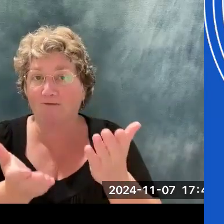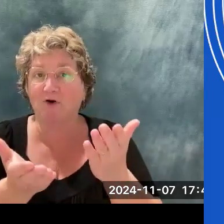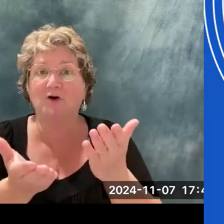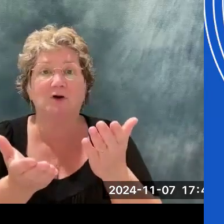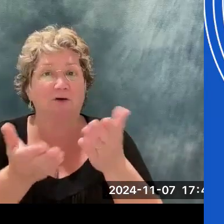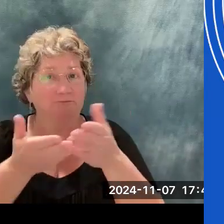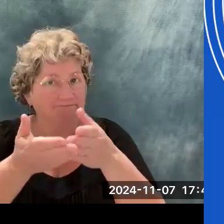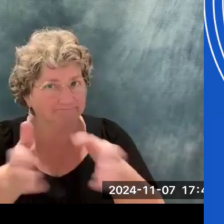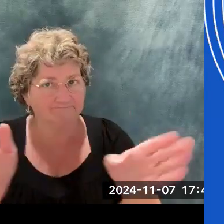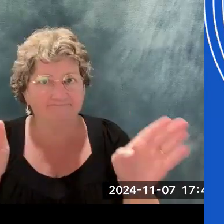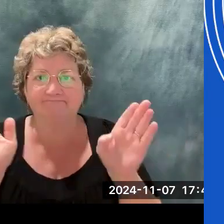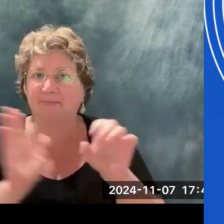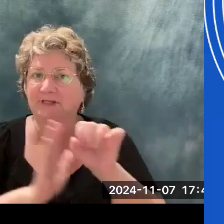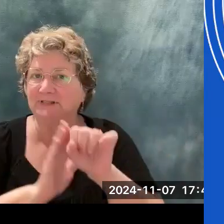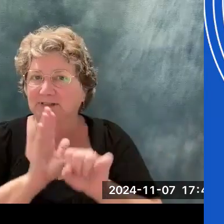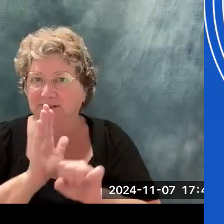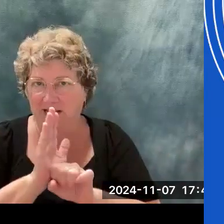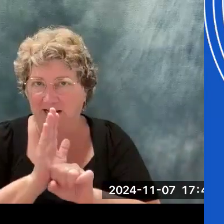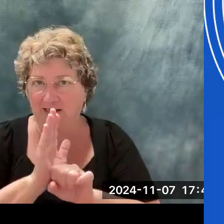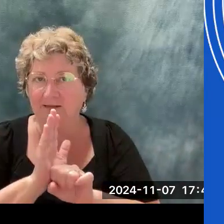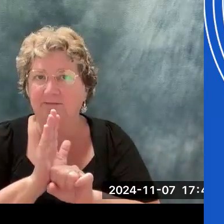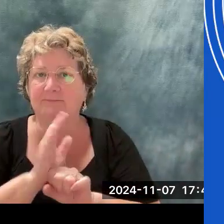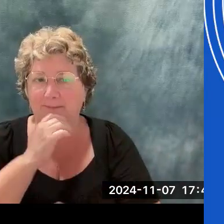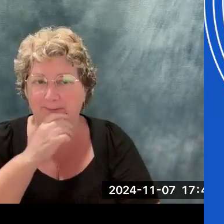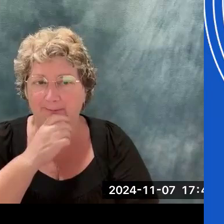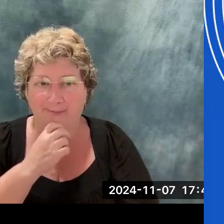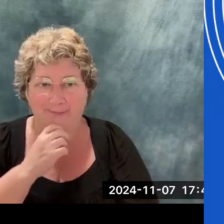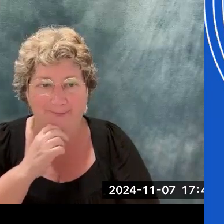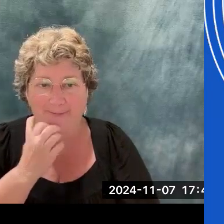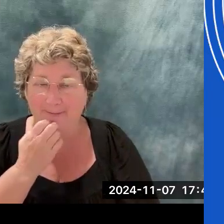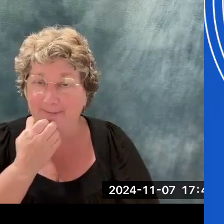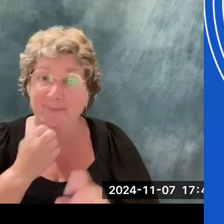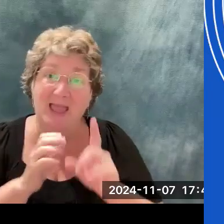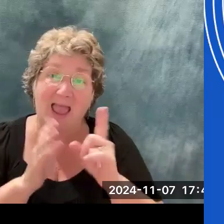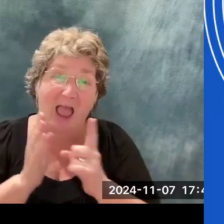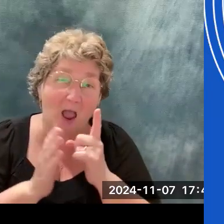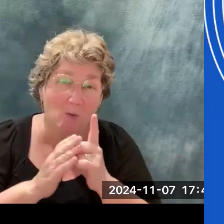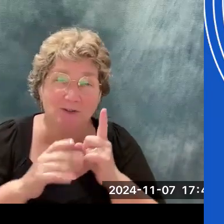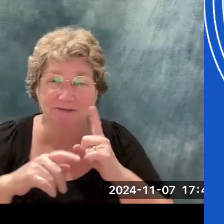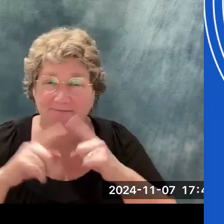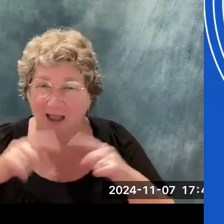There are varying hours of operation by team, but the department is committed to ensuring